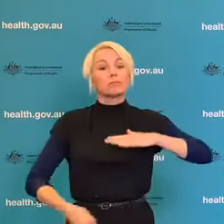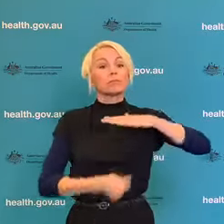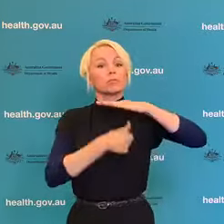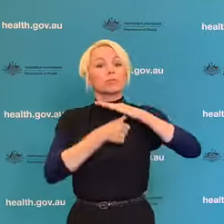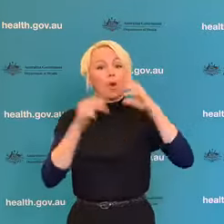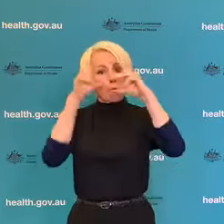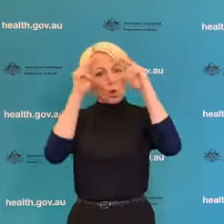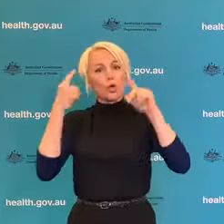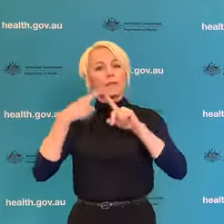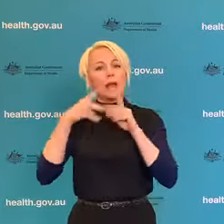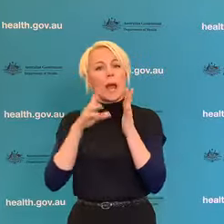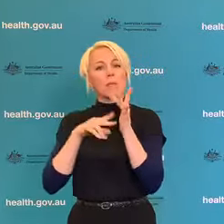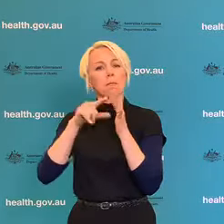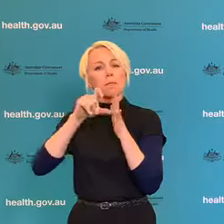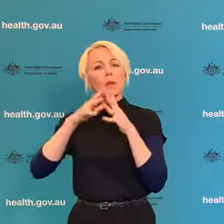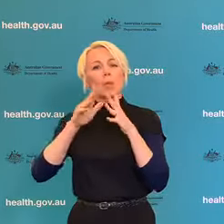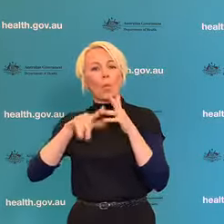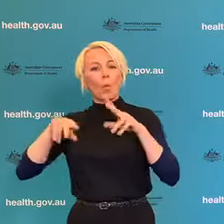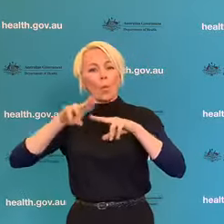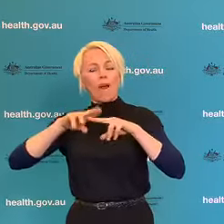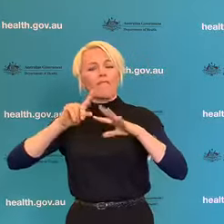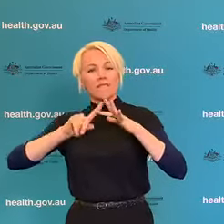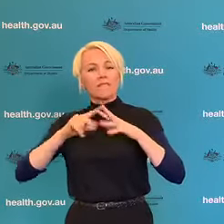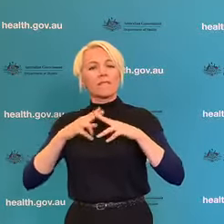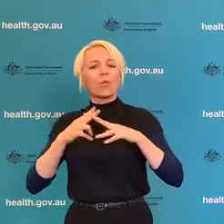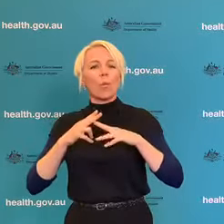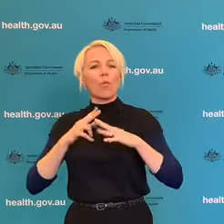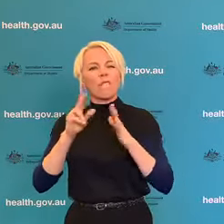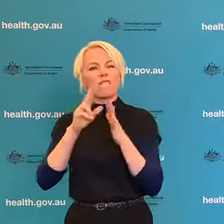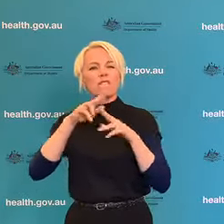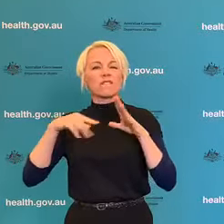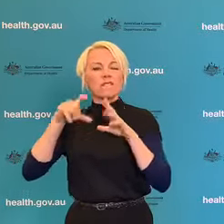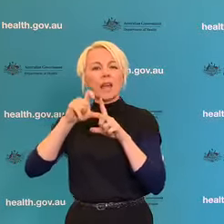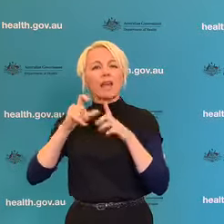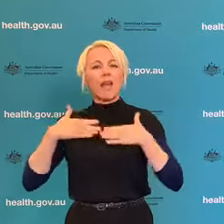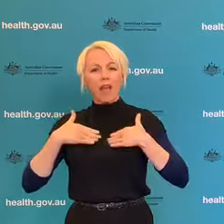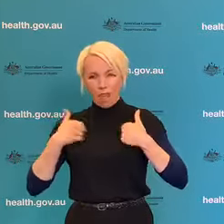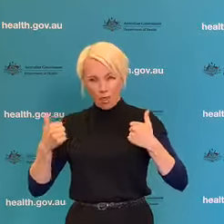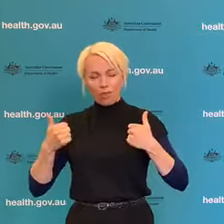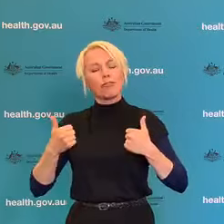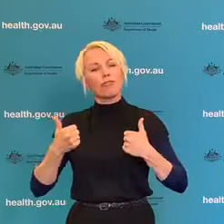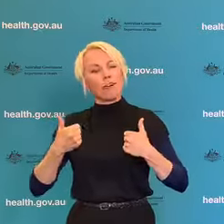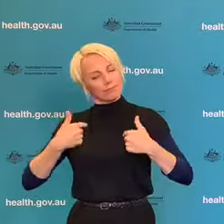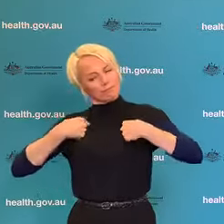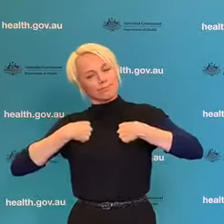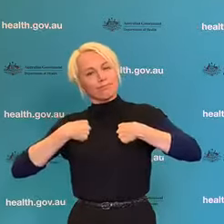Officer for the Commonwealth Department of Health, I would like to remind and celebrate